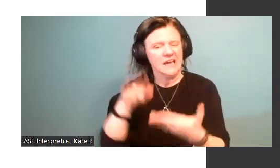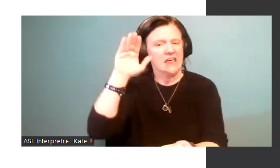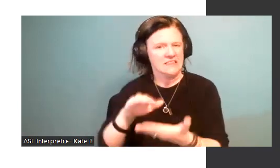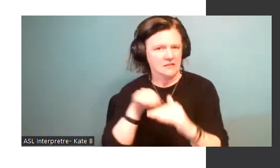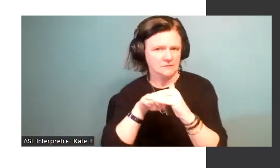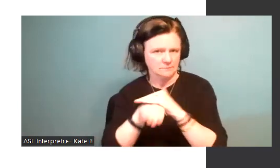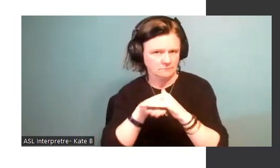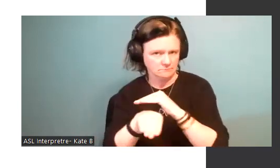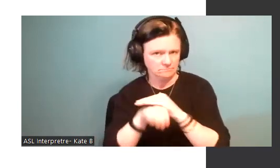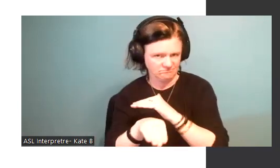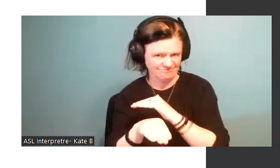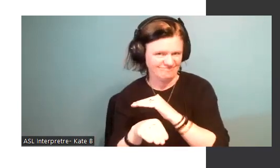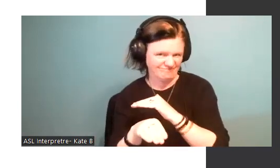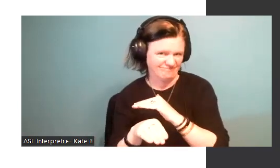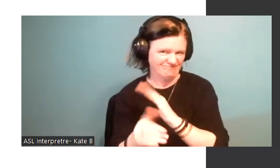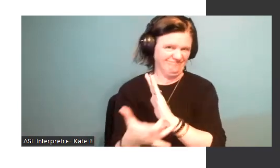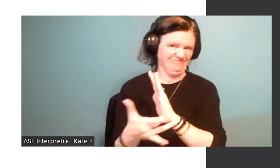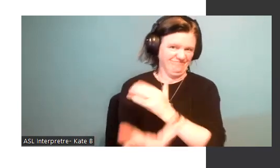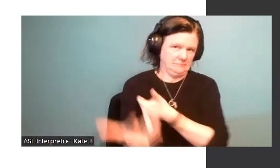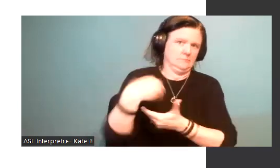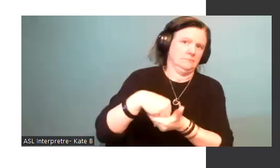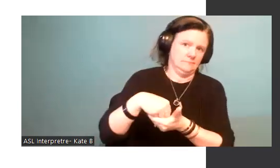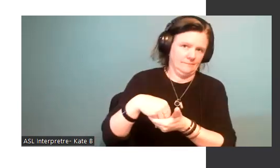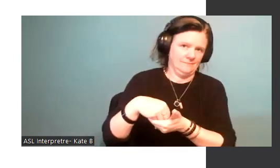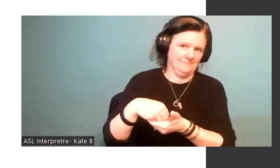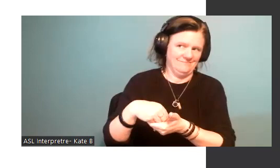accessible. HTML contains a lot of good things to